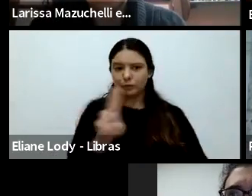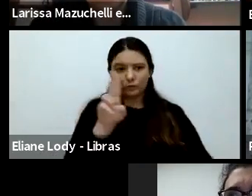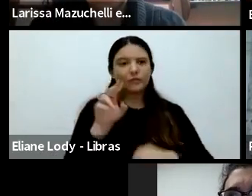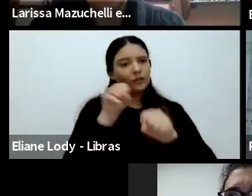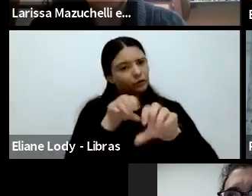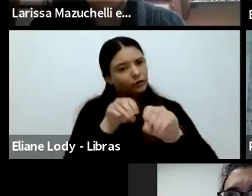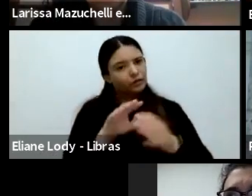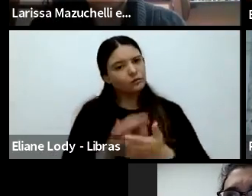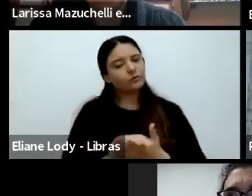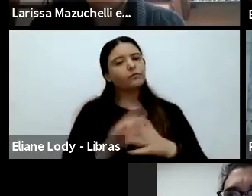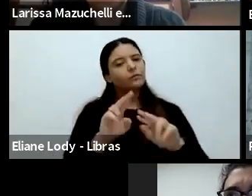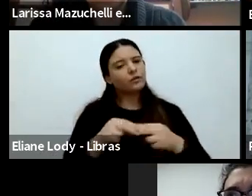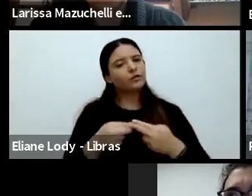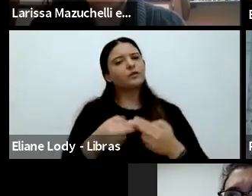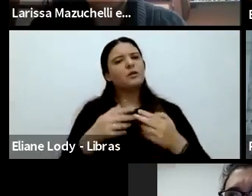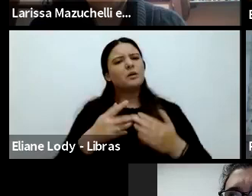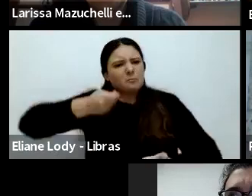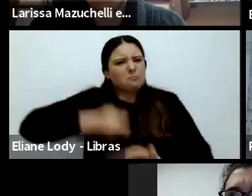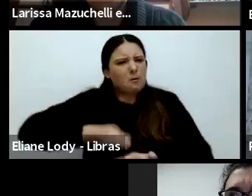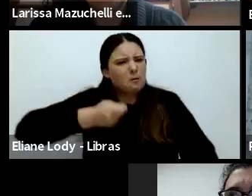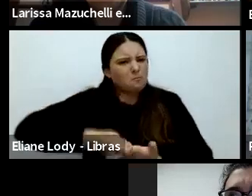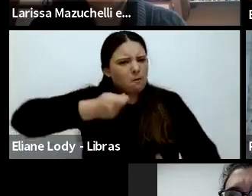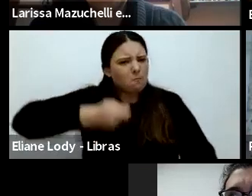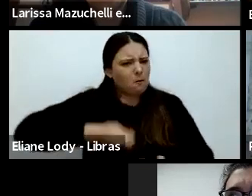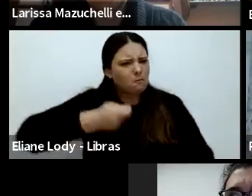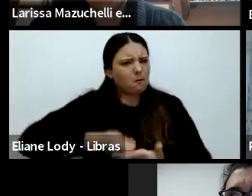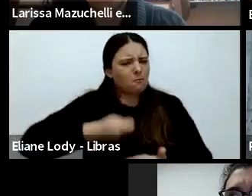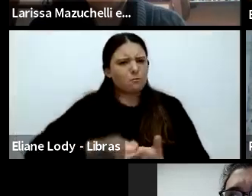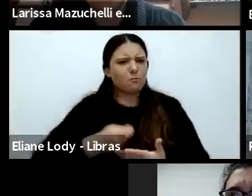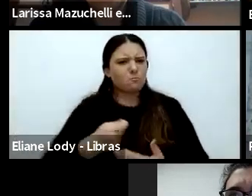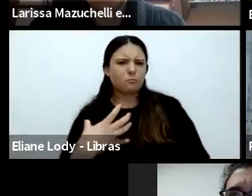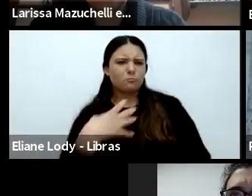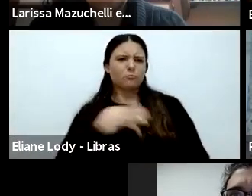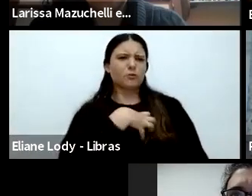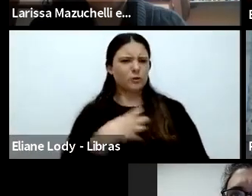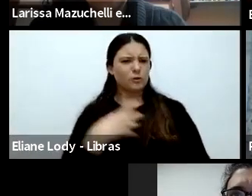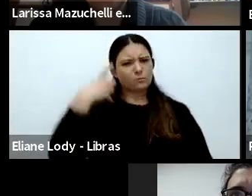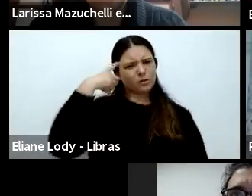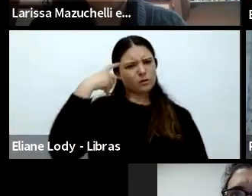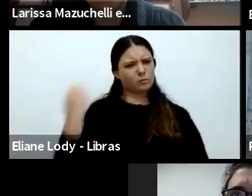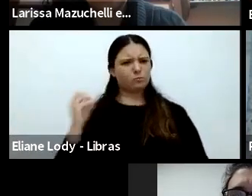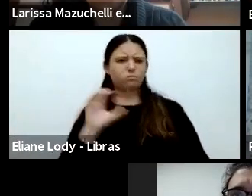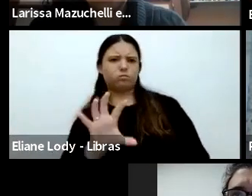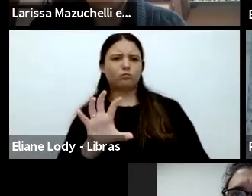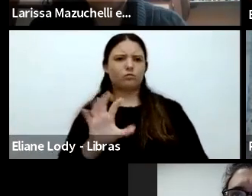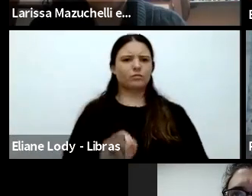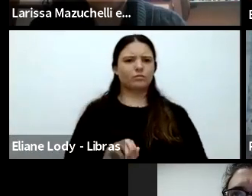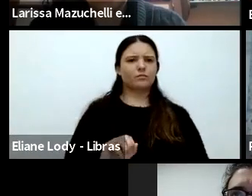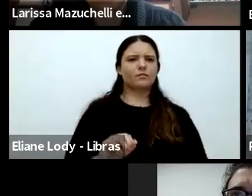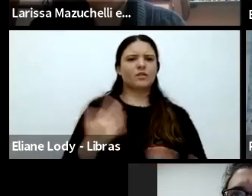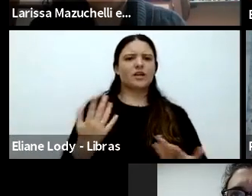so there was they were they were trying to force, start this were trying to force, start this, the. e new Evolution was very Darwinian, they're trying to